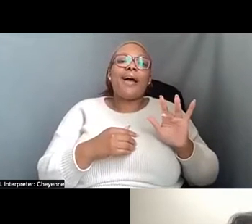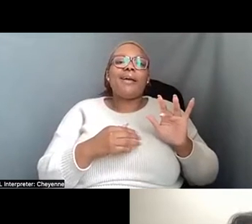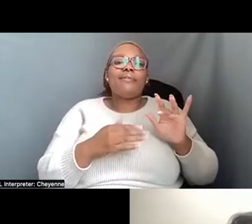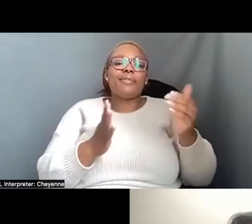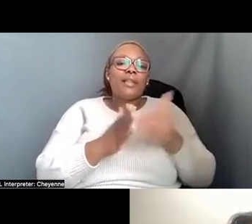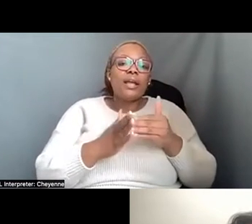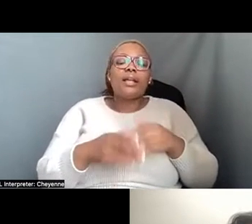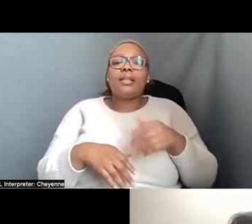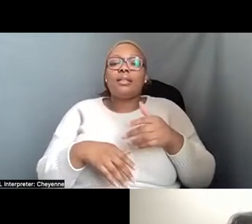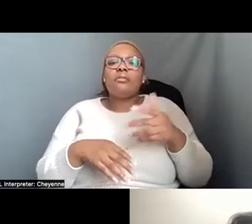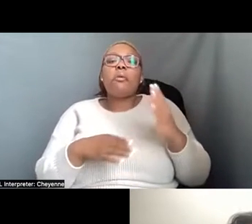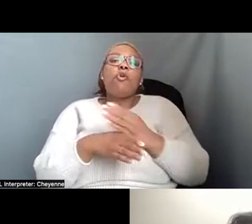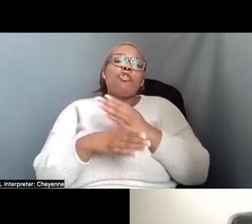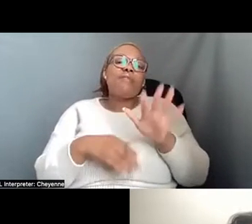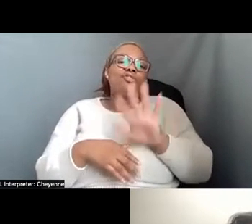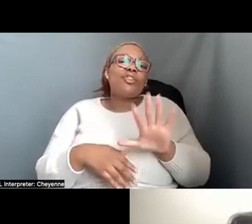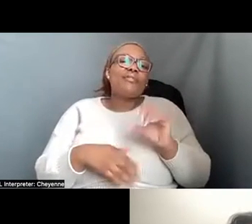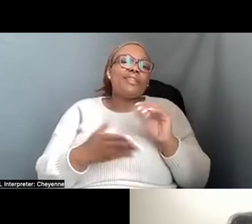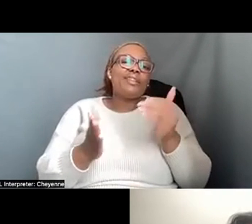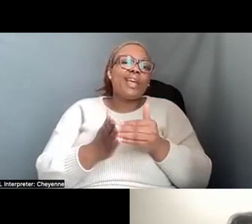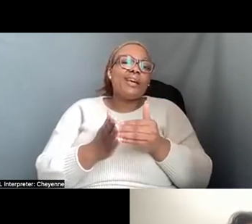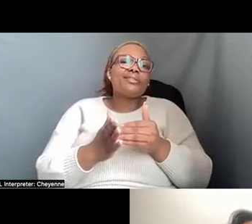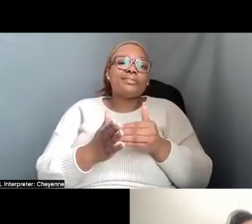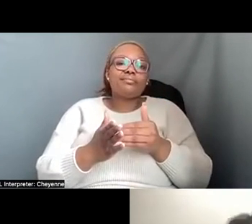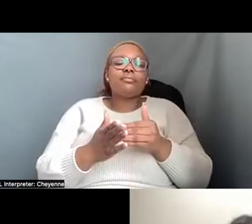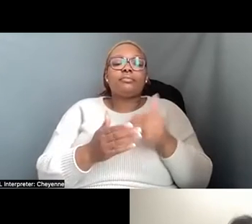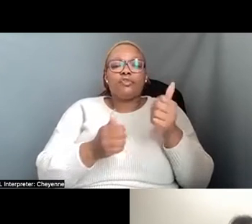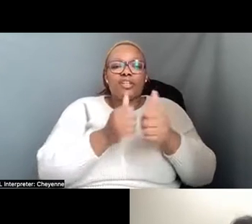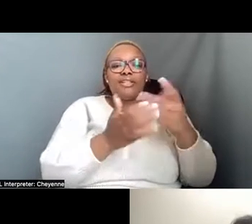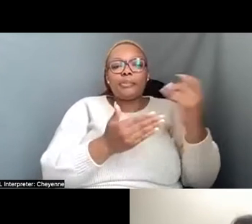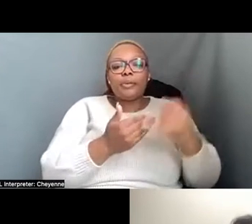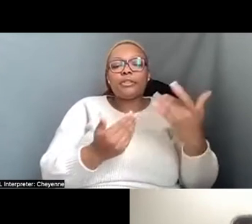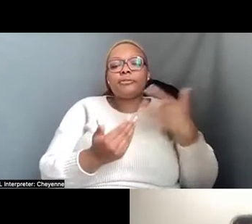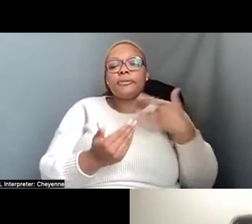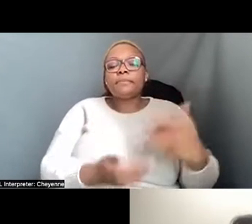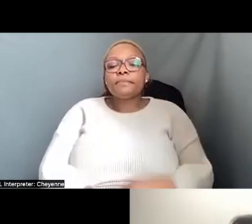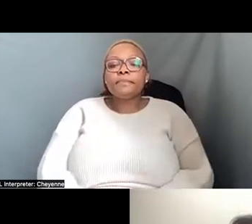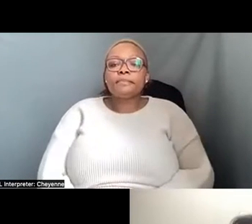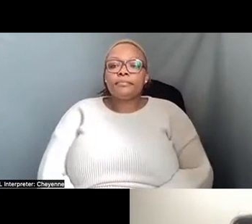hundred thousand. But on average I would say 50. Great.